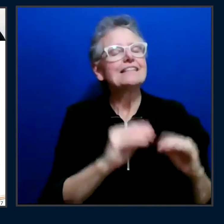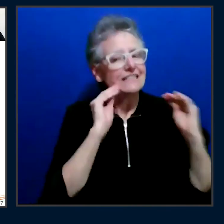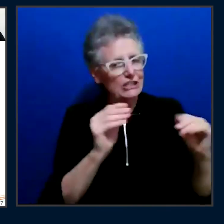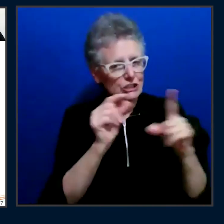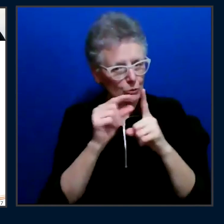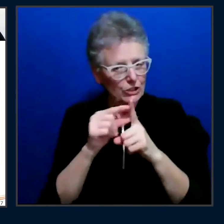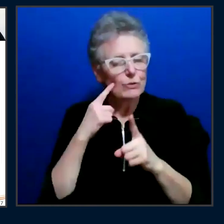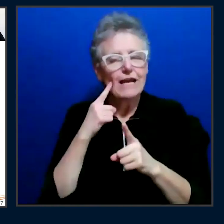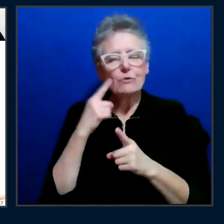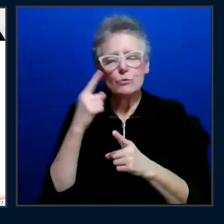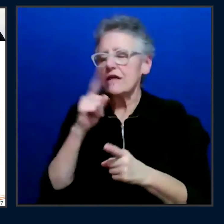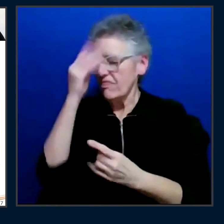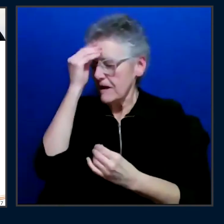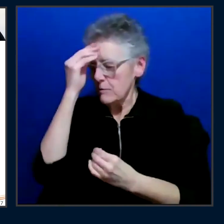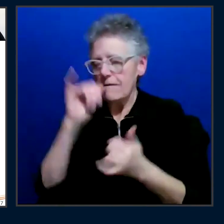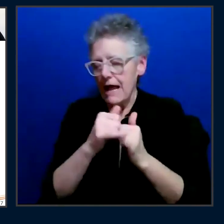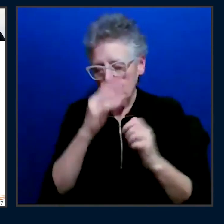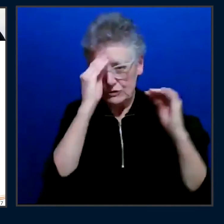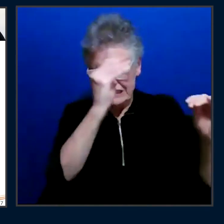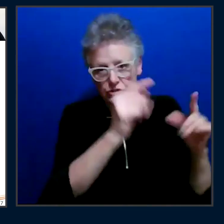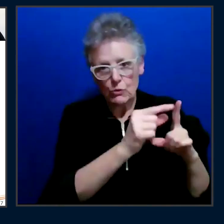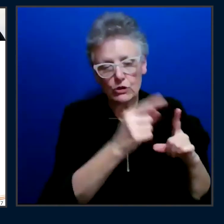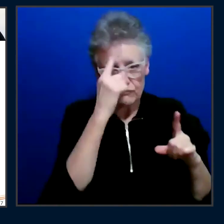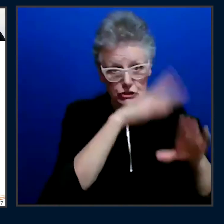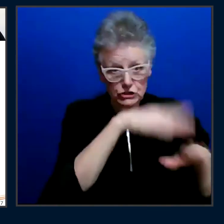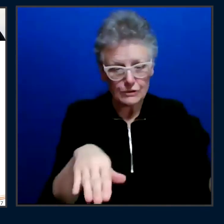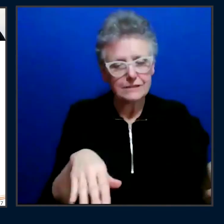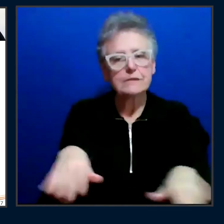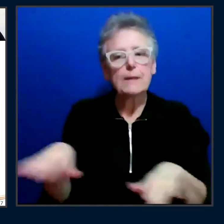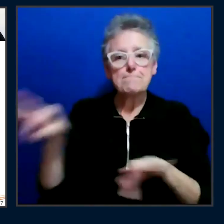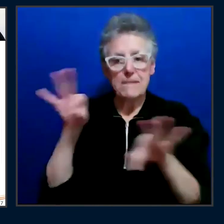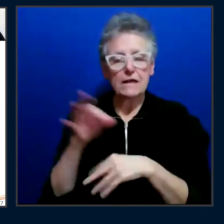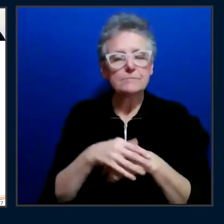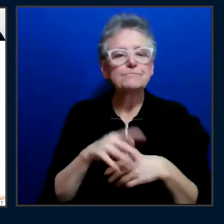in teaching words to kids.